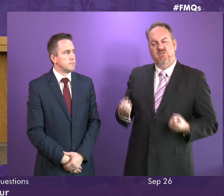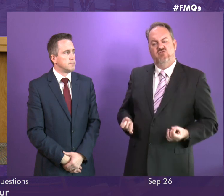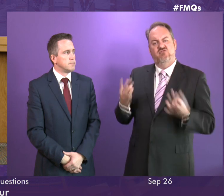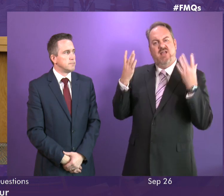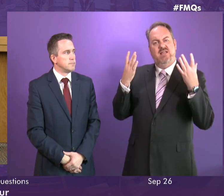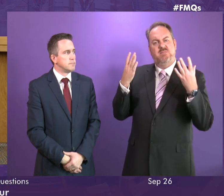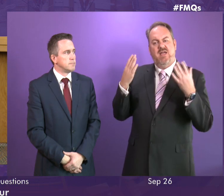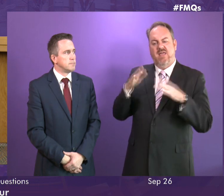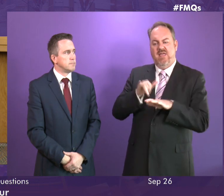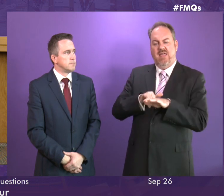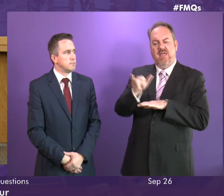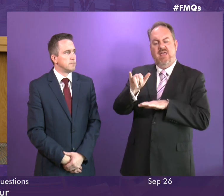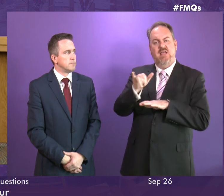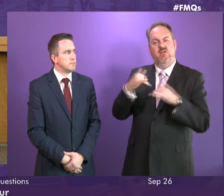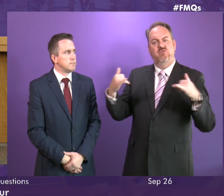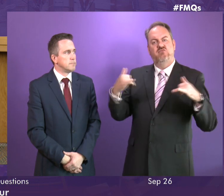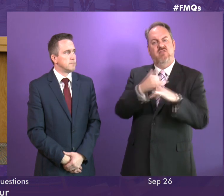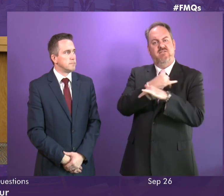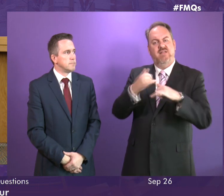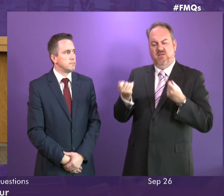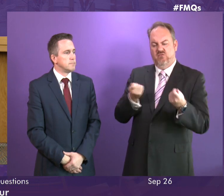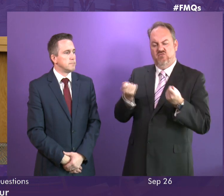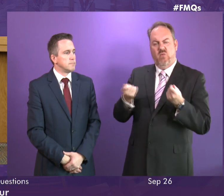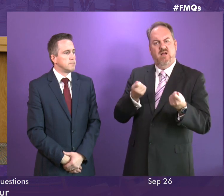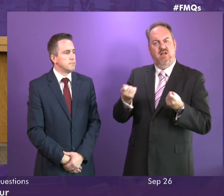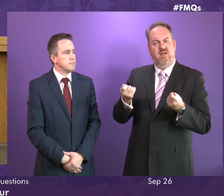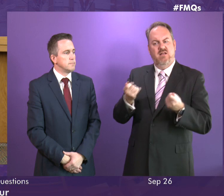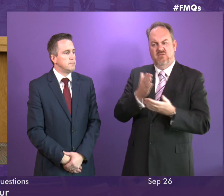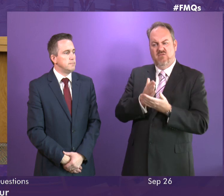action by air traffic controllers. Five months on, that dispute remains unresolved. This